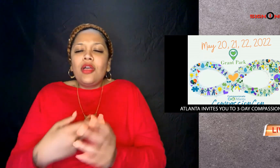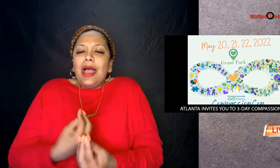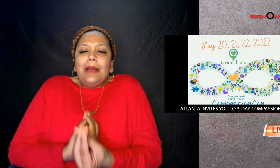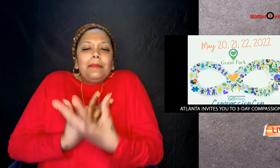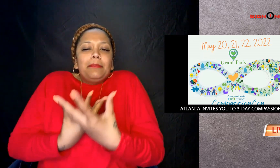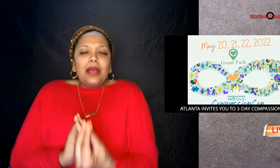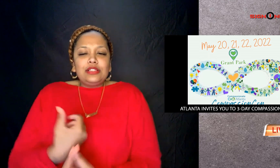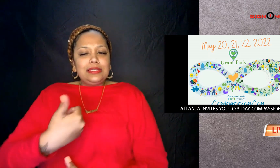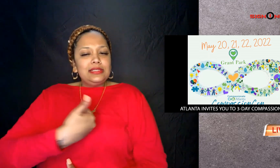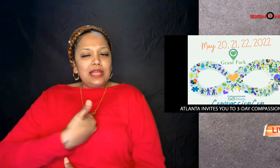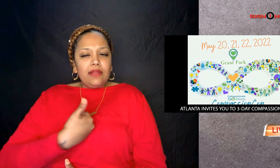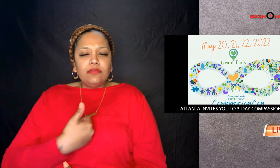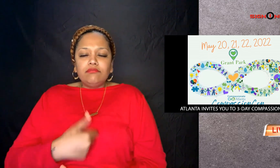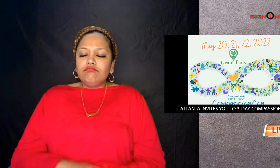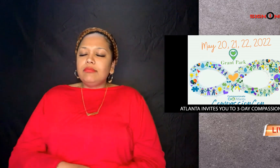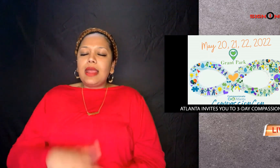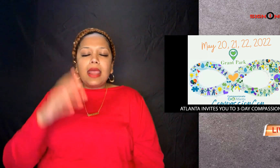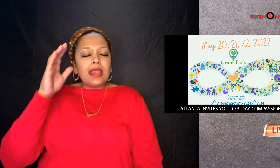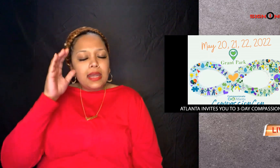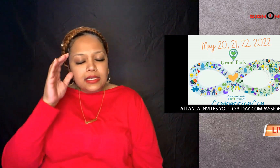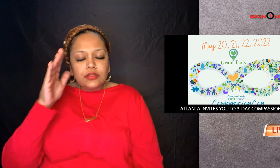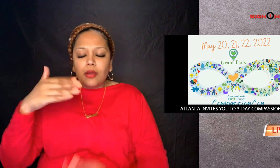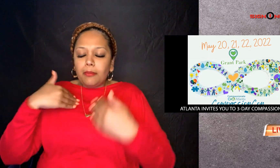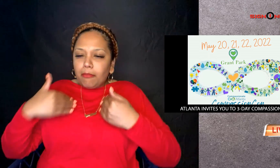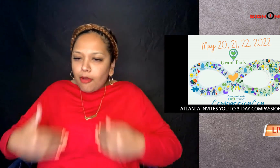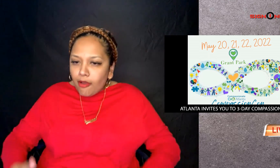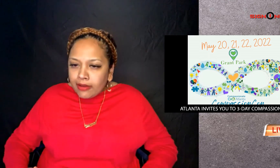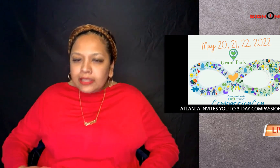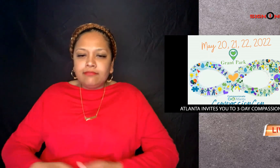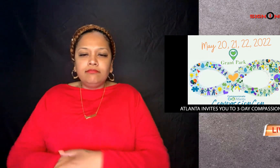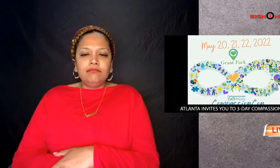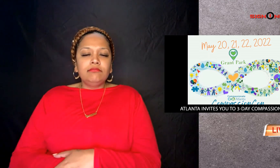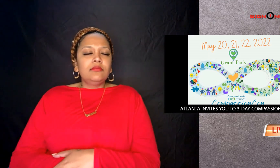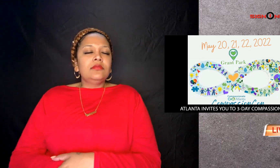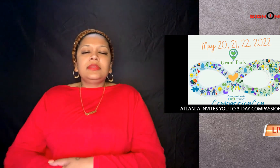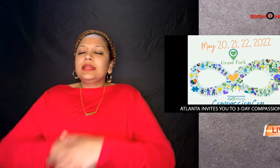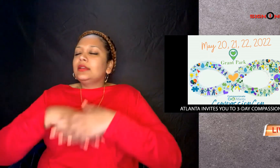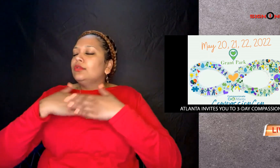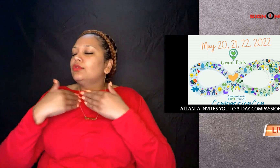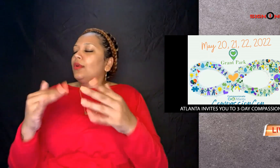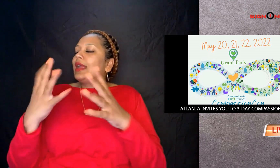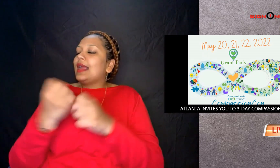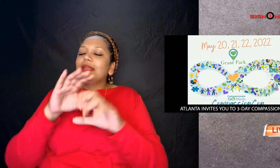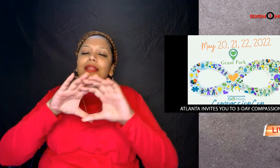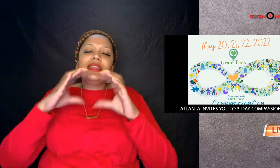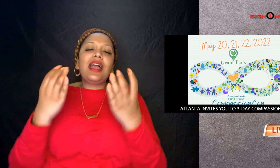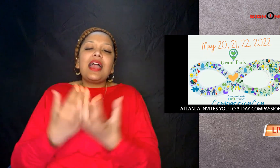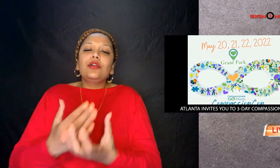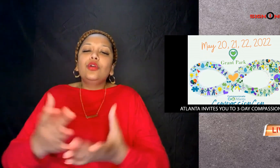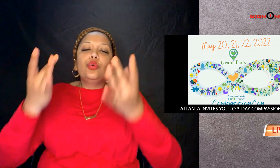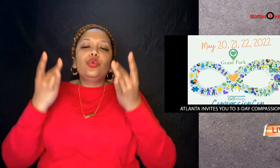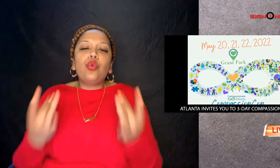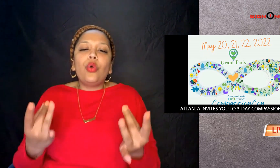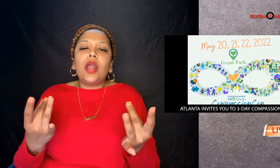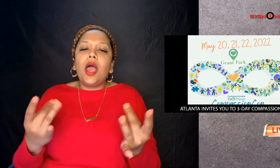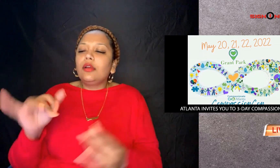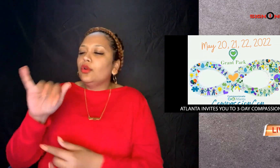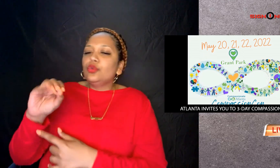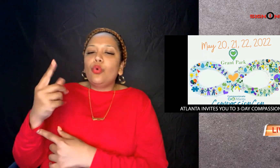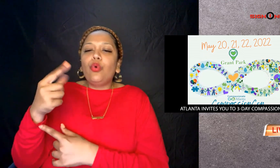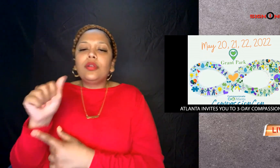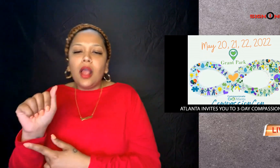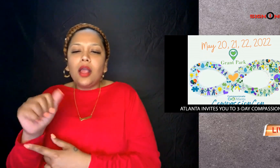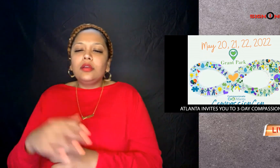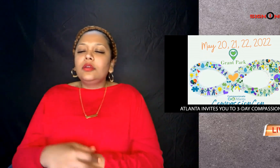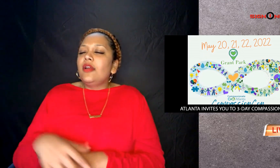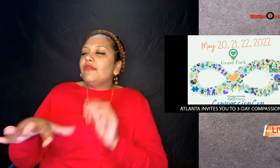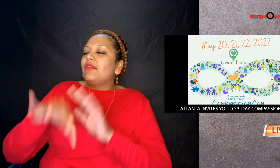day one Friday is compassion for self listen to your body take a yoga class find a quiet